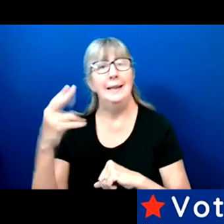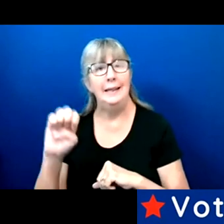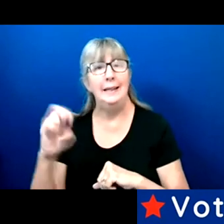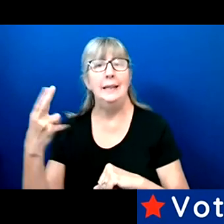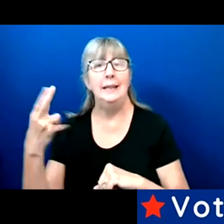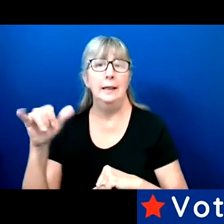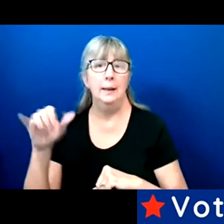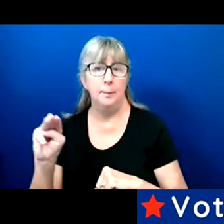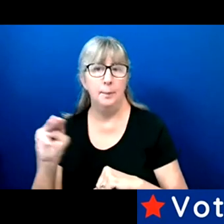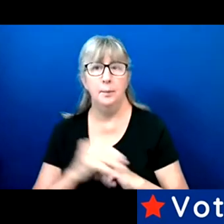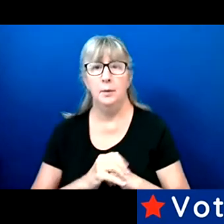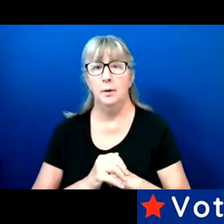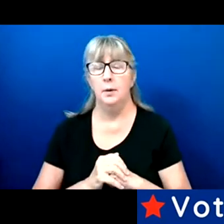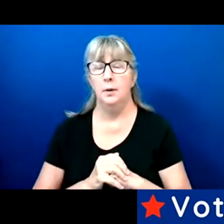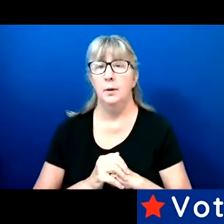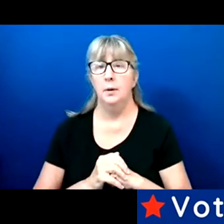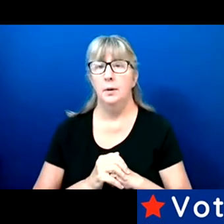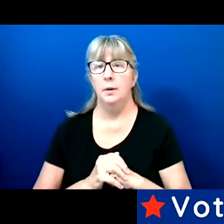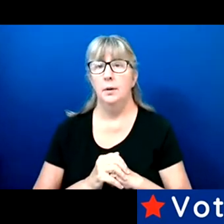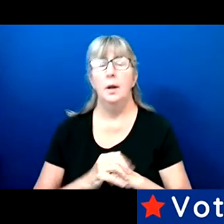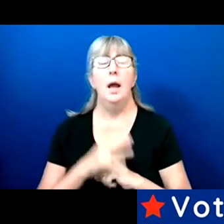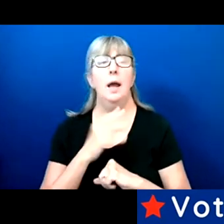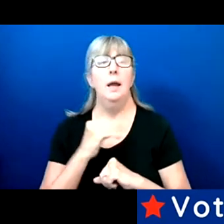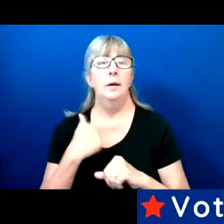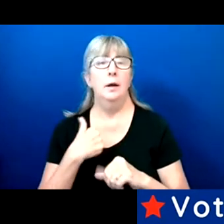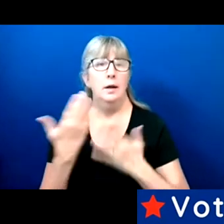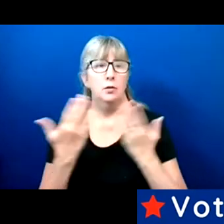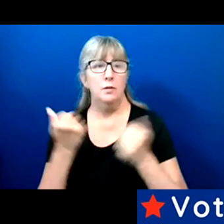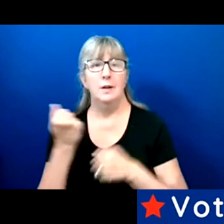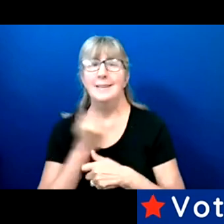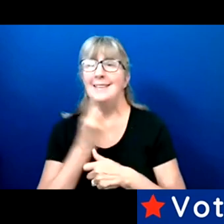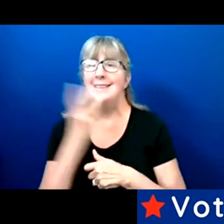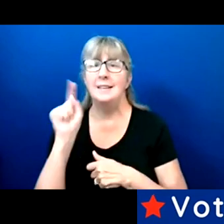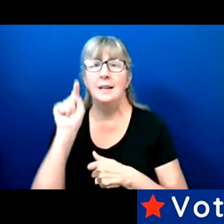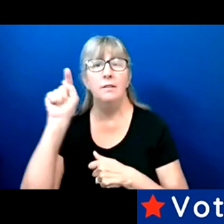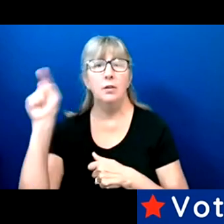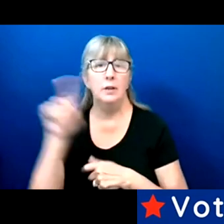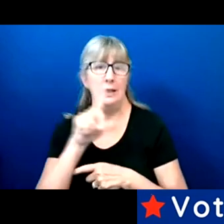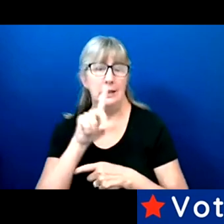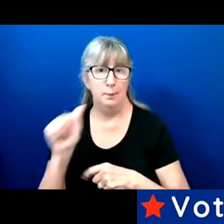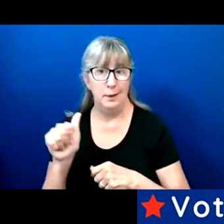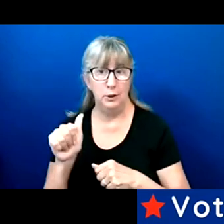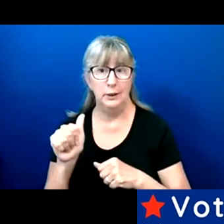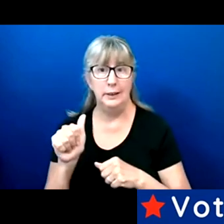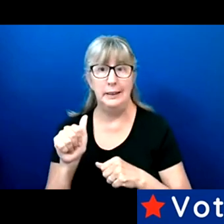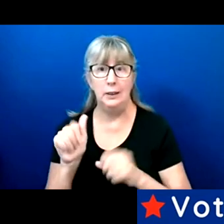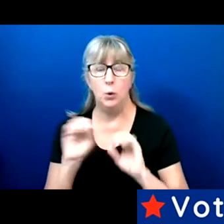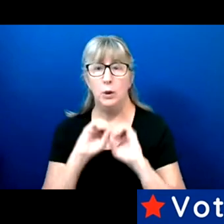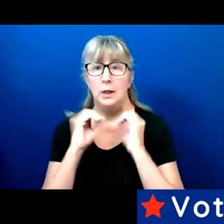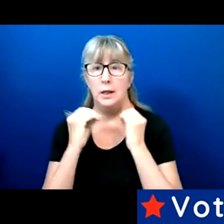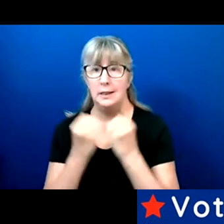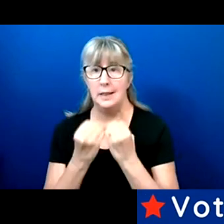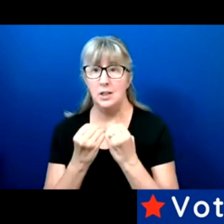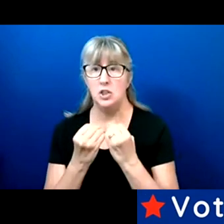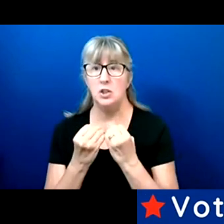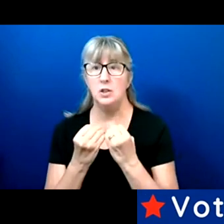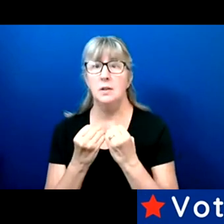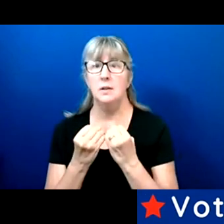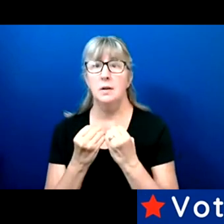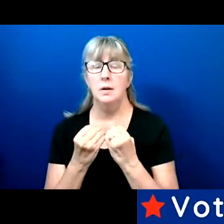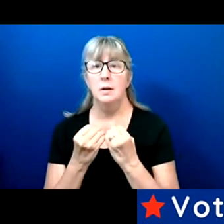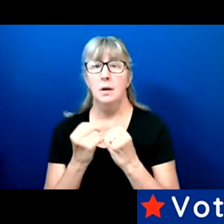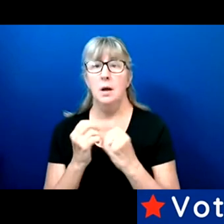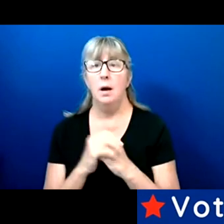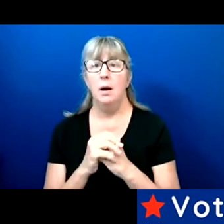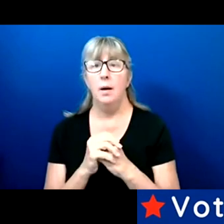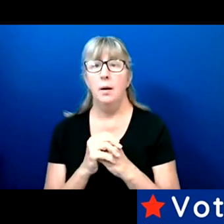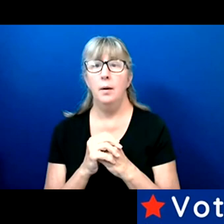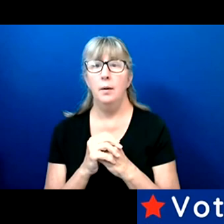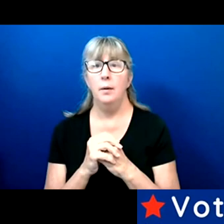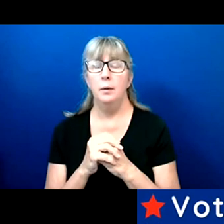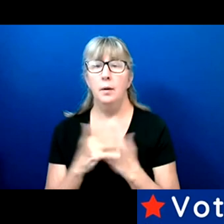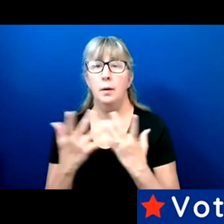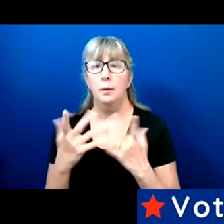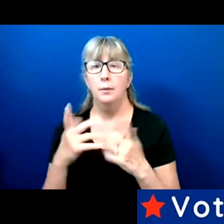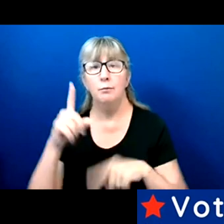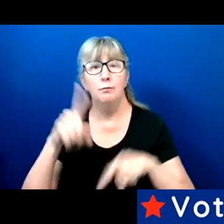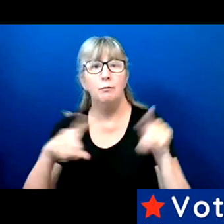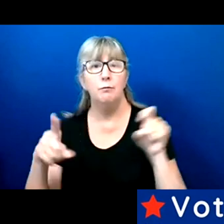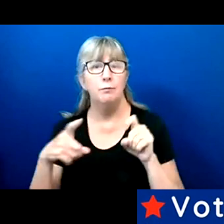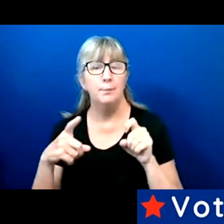I am -- I also serve on several disability organizations and philanthropy.